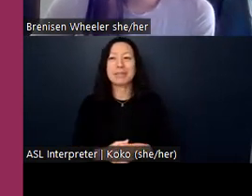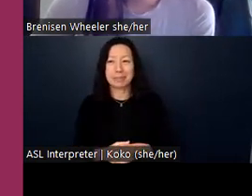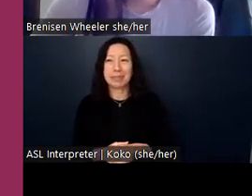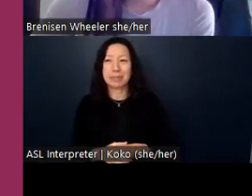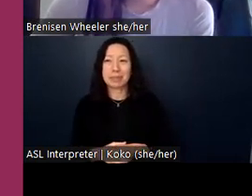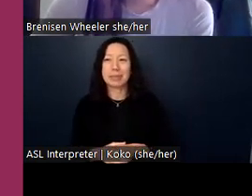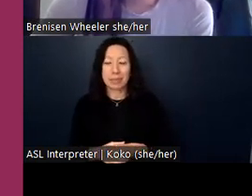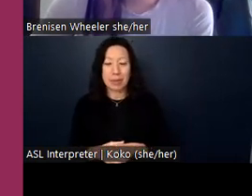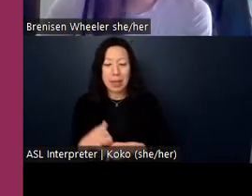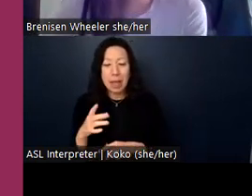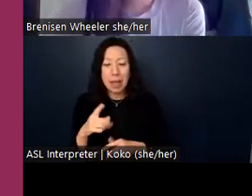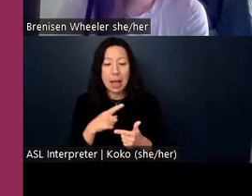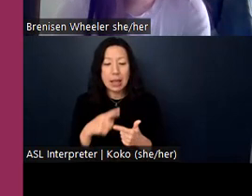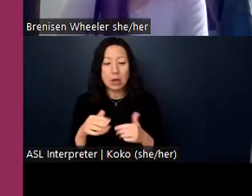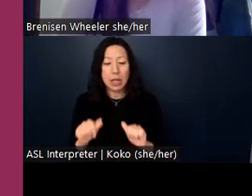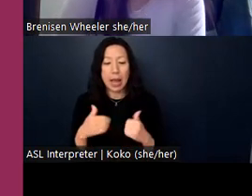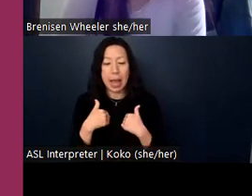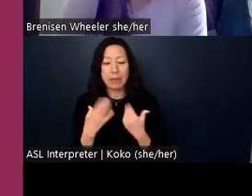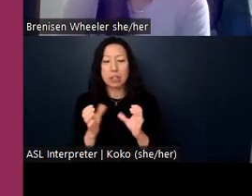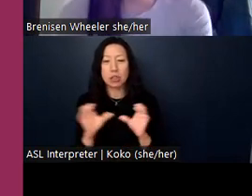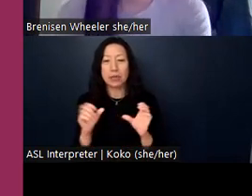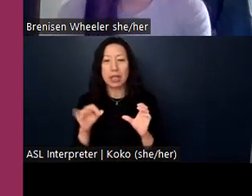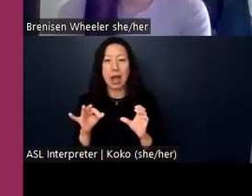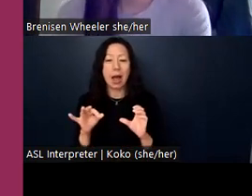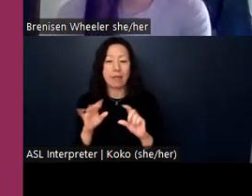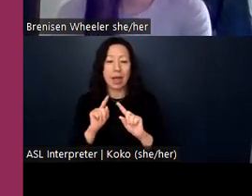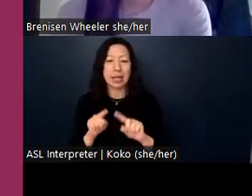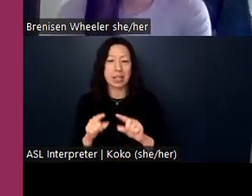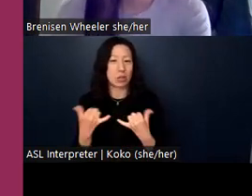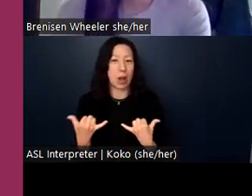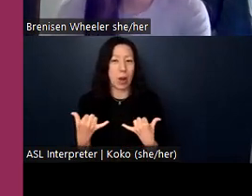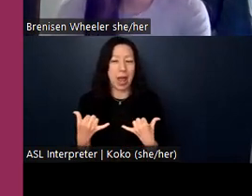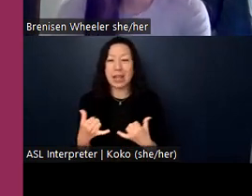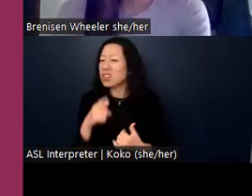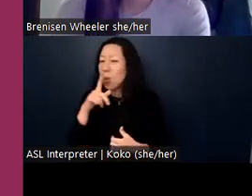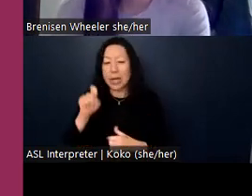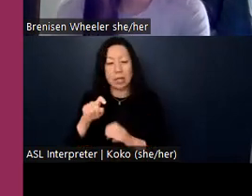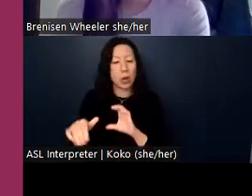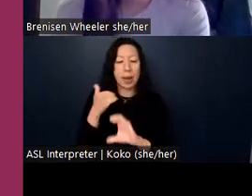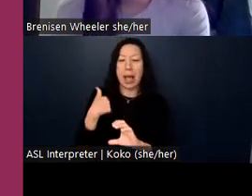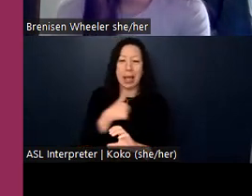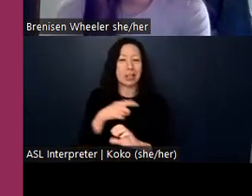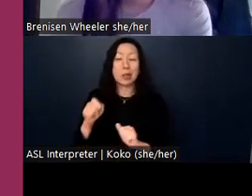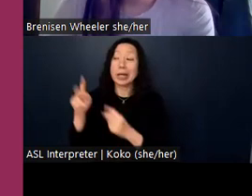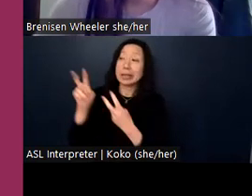13:32:44 right away, so no need to email us. we could just download it and then yourself.